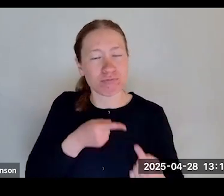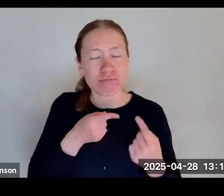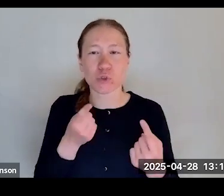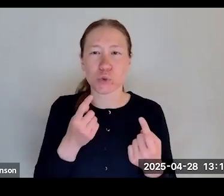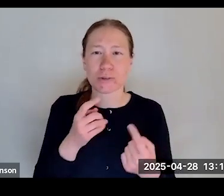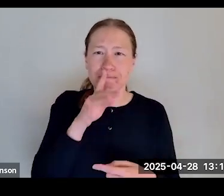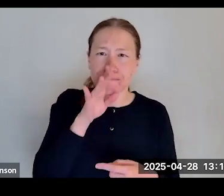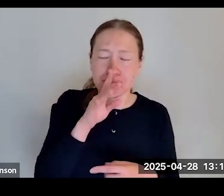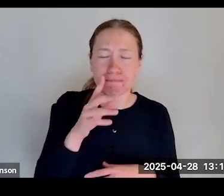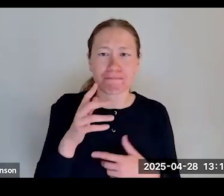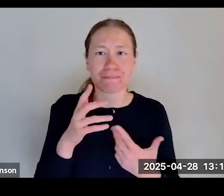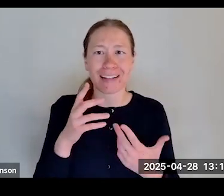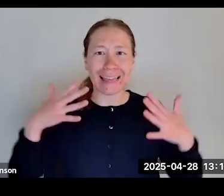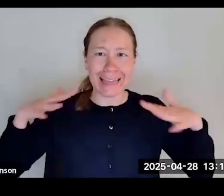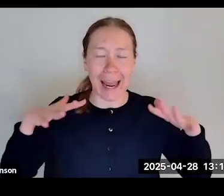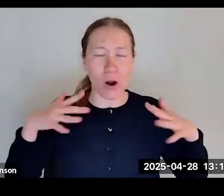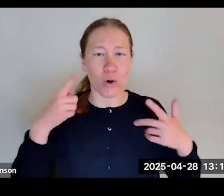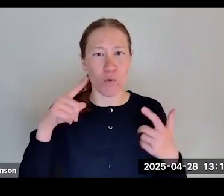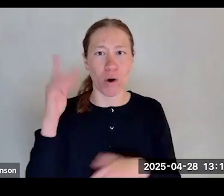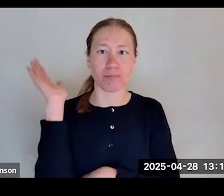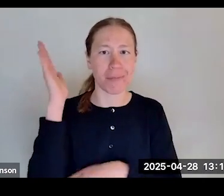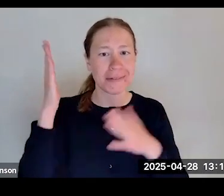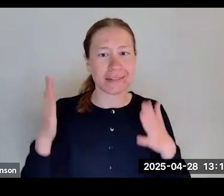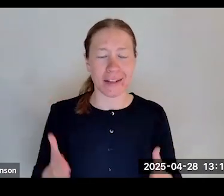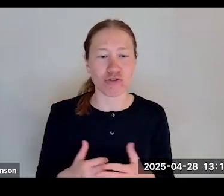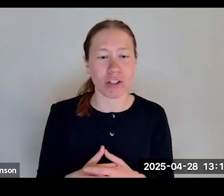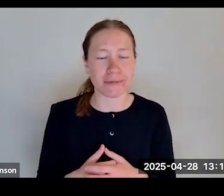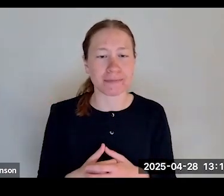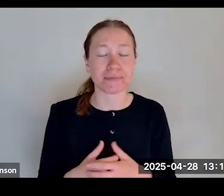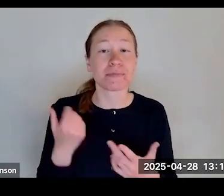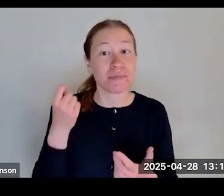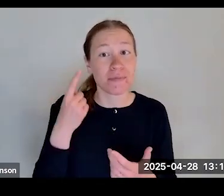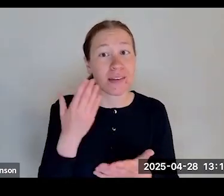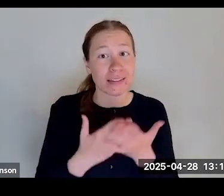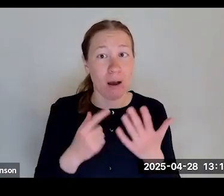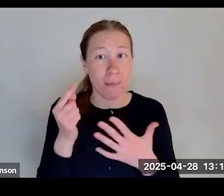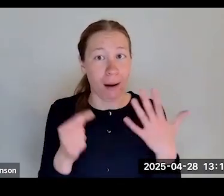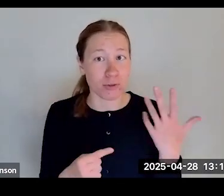in order to speak at department presentations. Some options for an accommodation could be